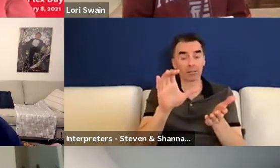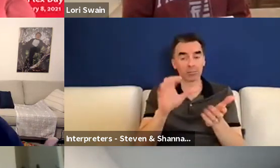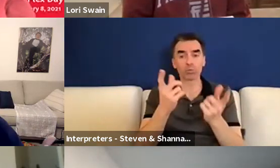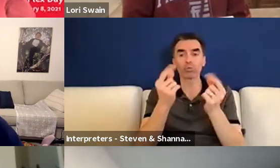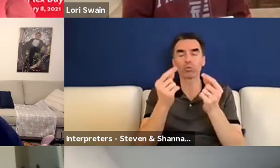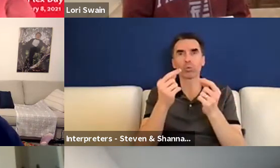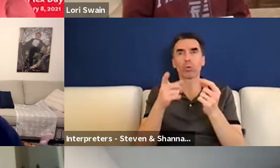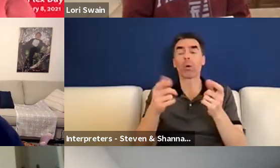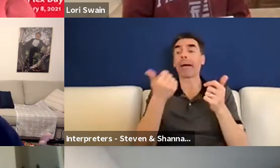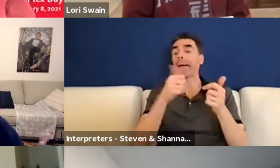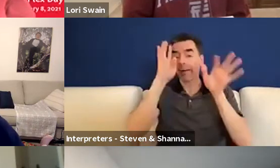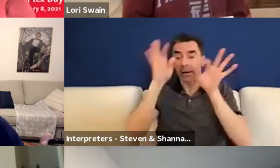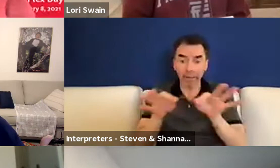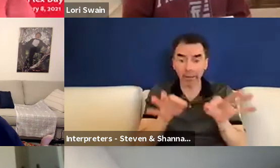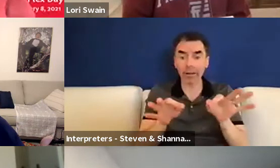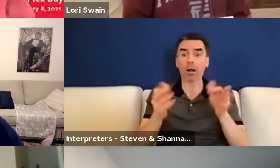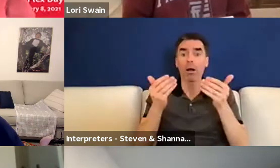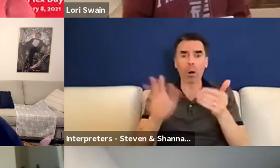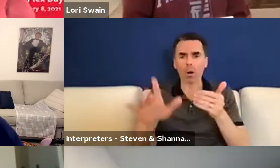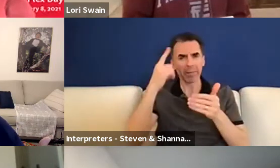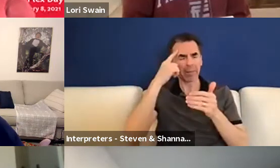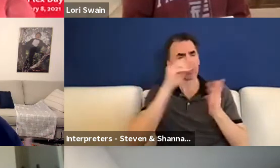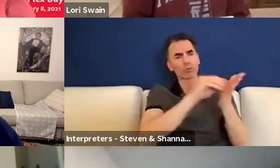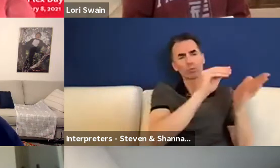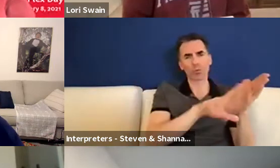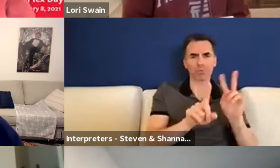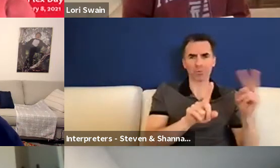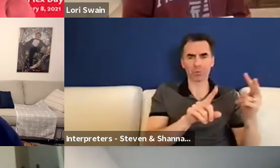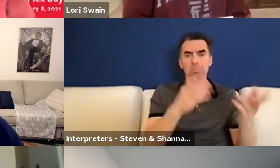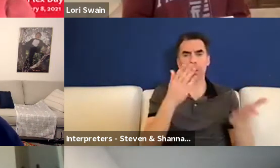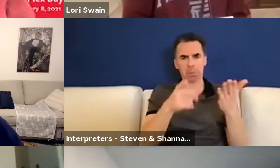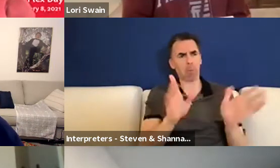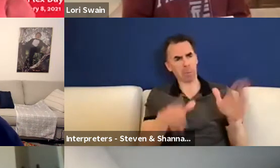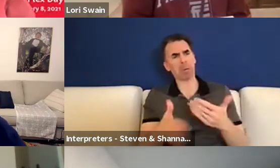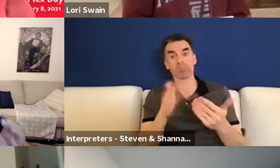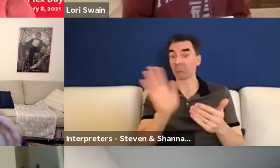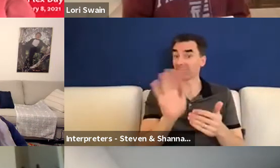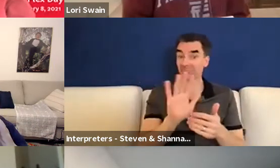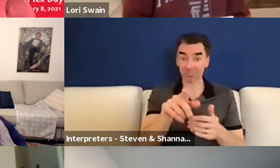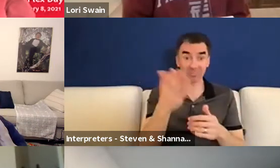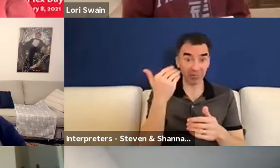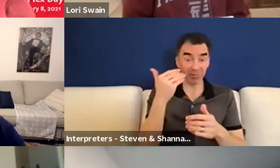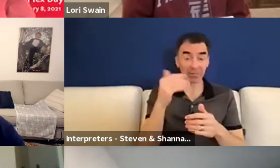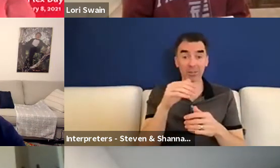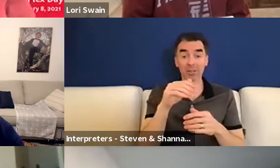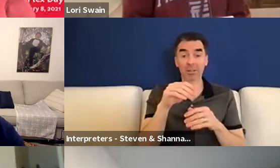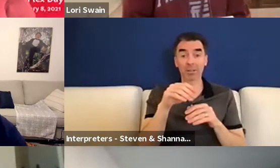student. And it's not as easy as it sounds, if you went to any of those pathway programs where Suzy gave us those cards and we had to